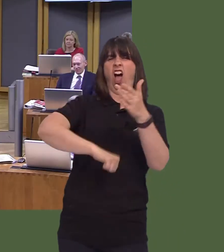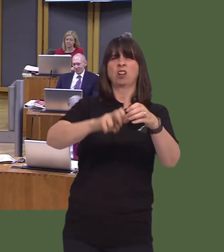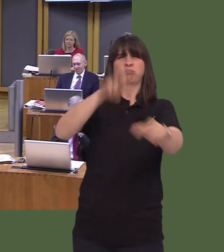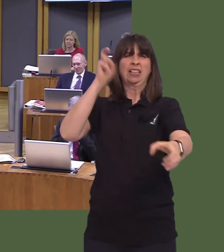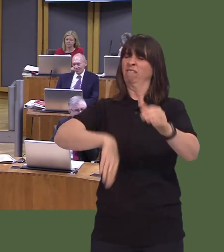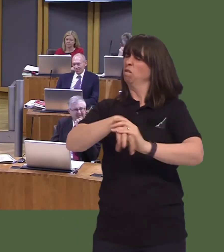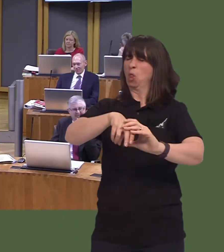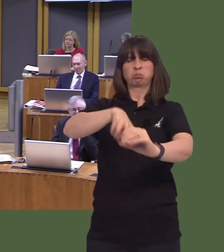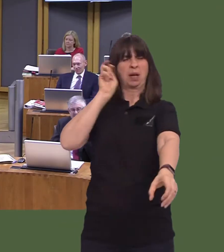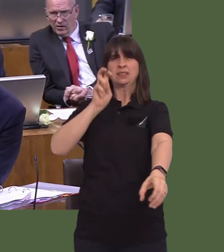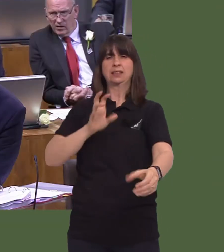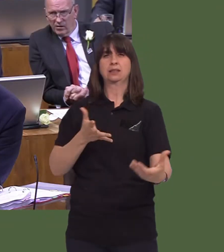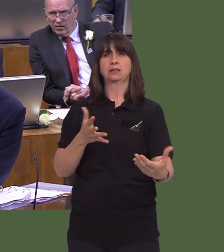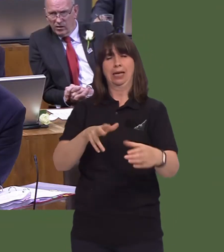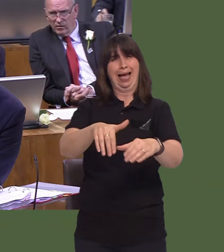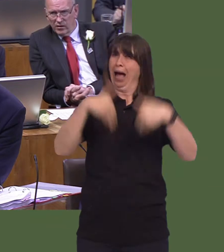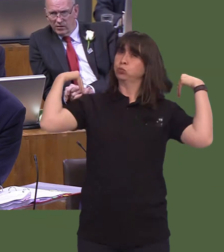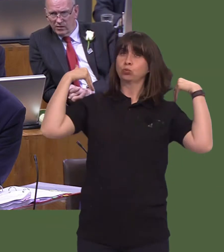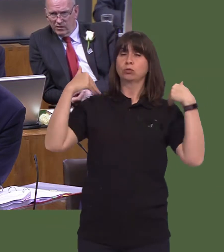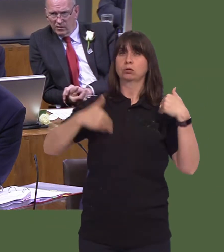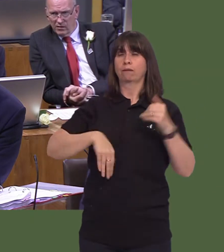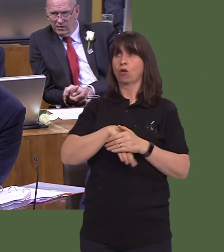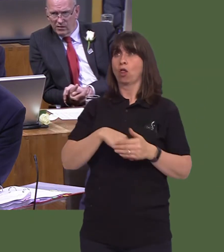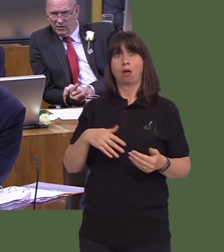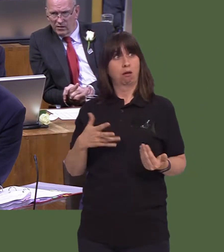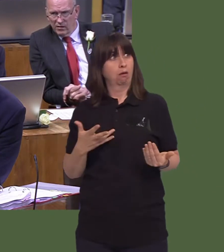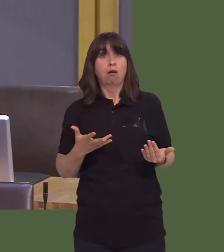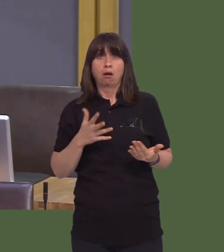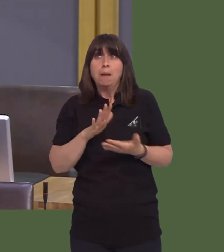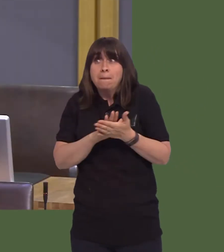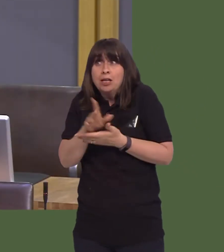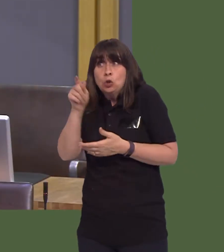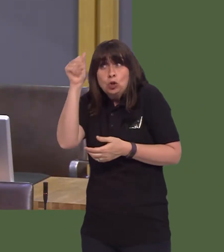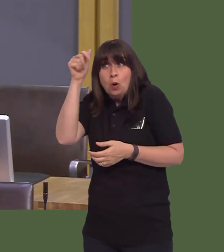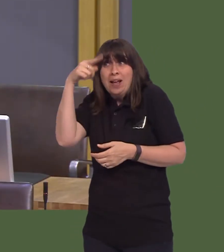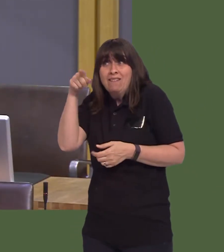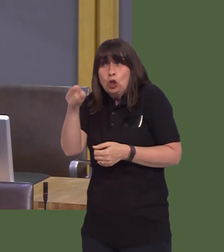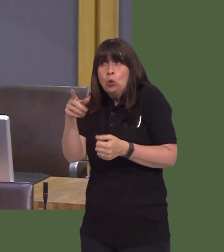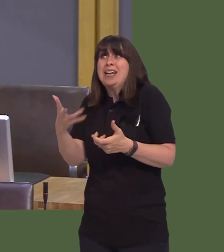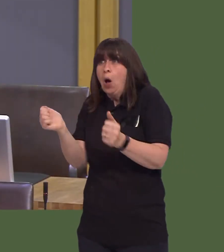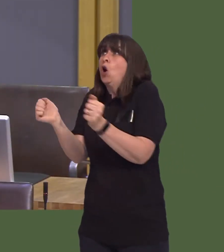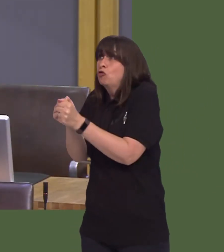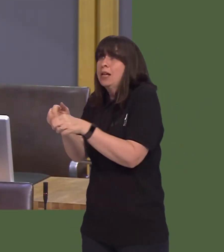Will the First Minister confirm that he understands that by consenting to the withdrawal Bill